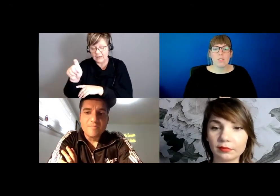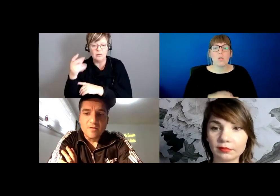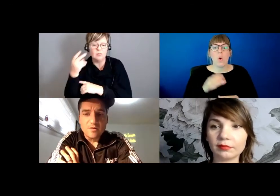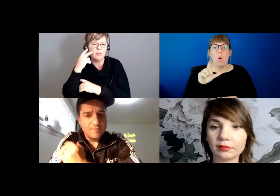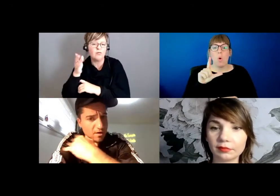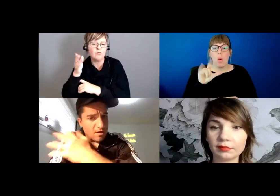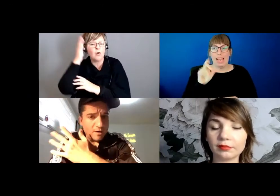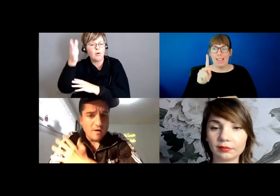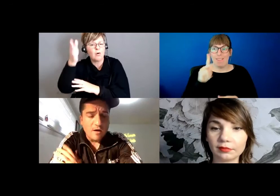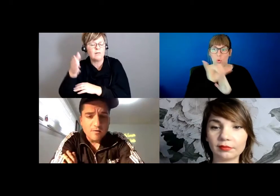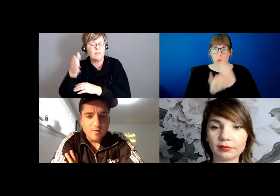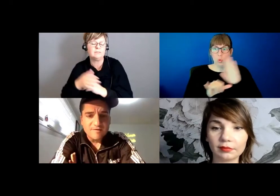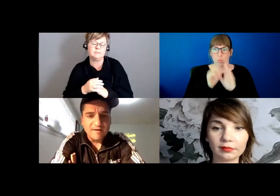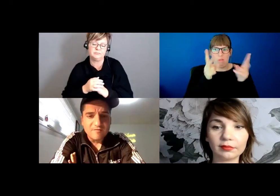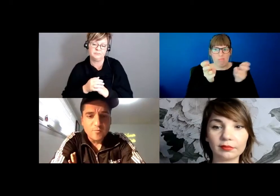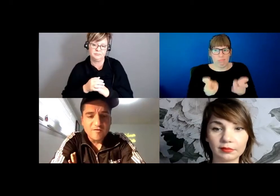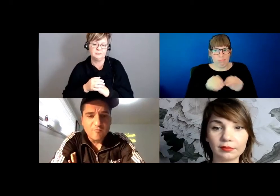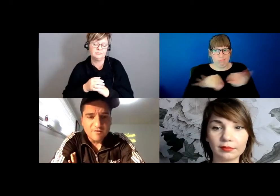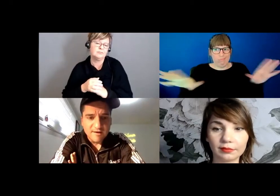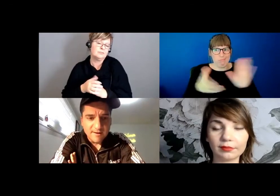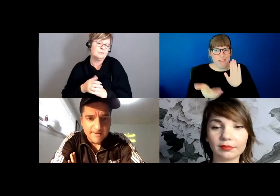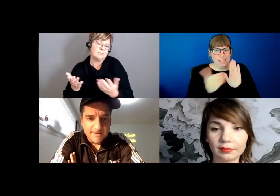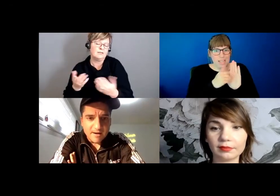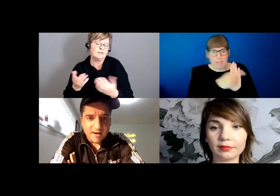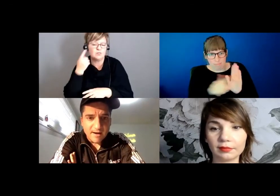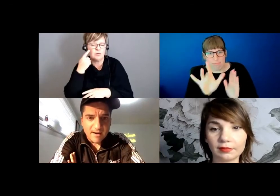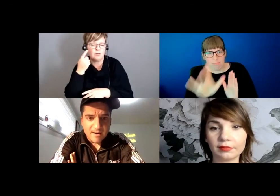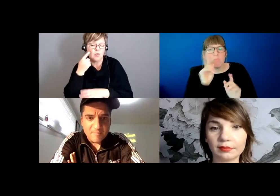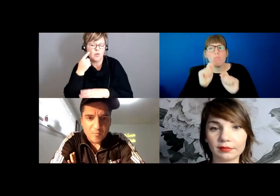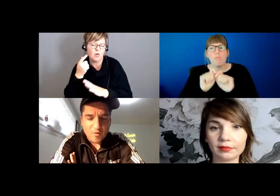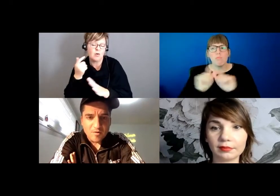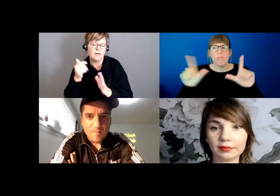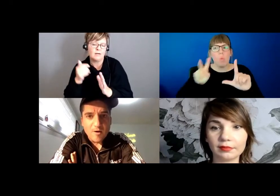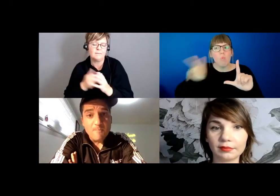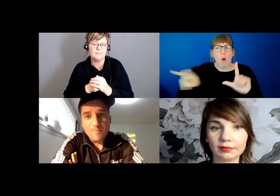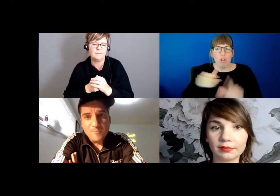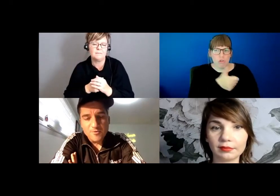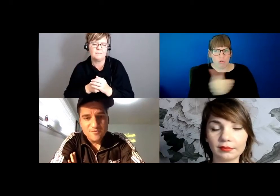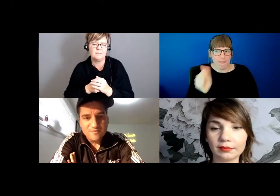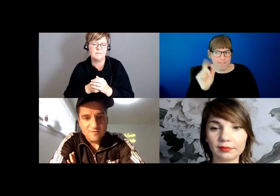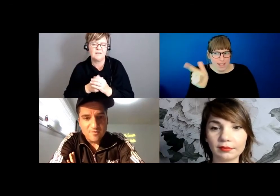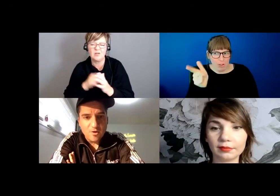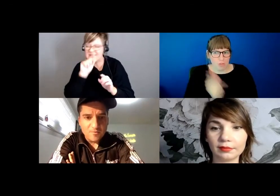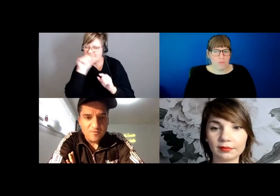ON THE CHAT ONCE AGAIN SO THAT PEOPLE CAN WATCH IT IF THEY WANT. IT SEEMS THAT SOME